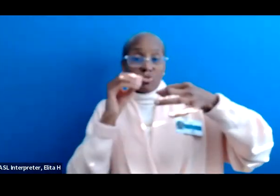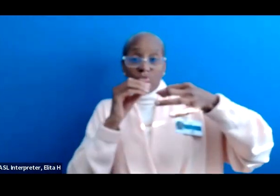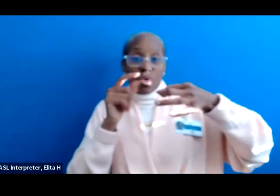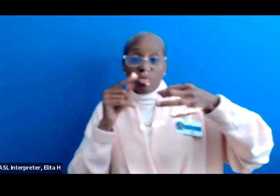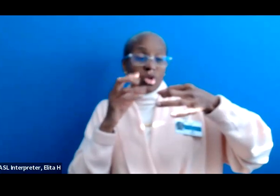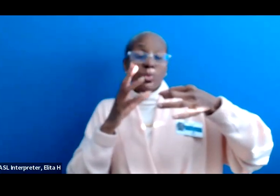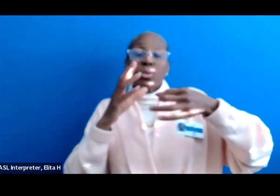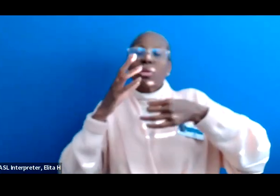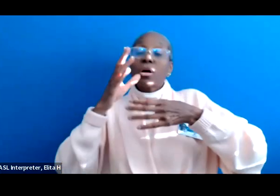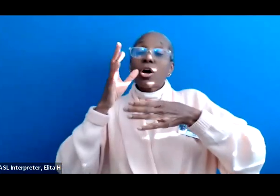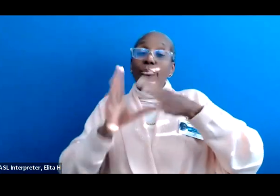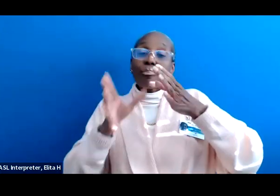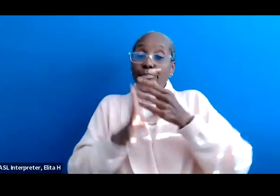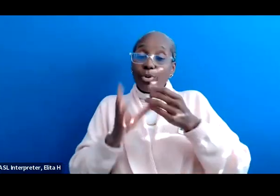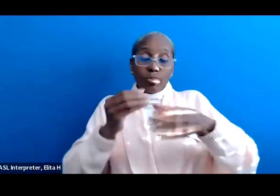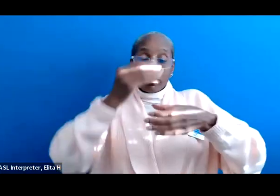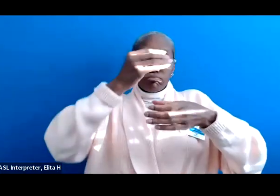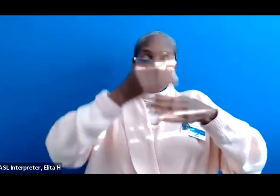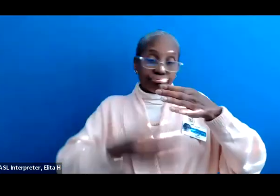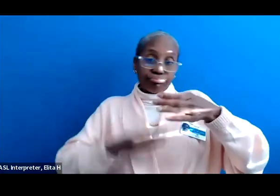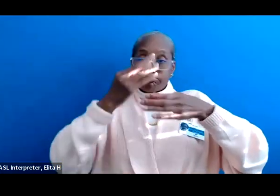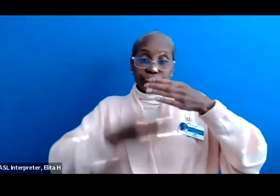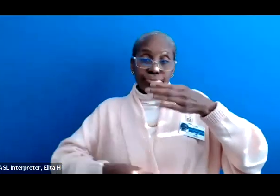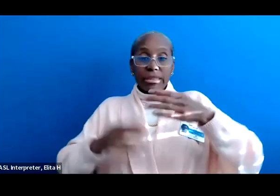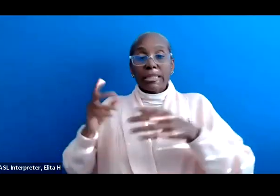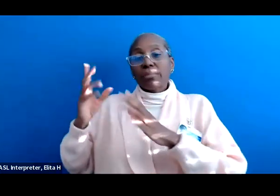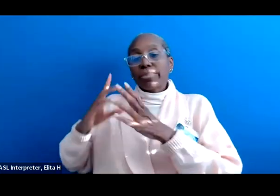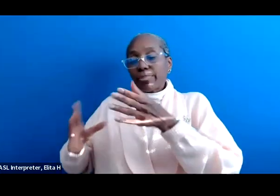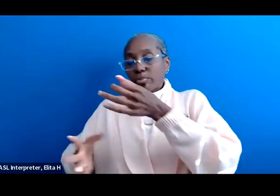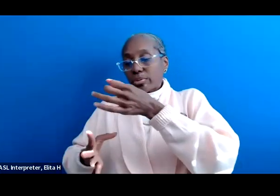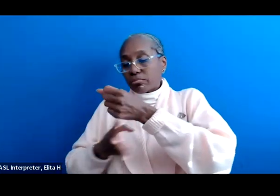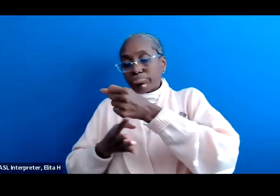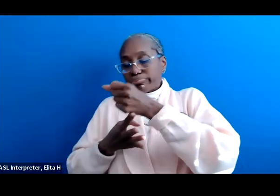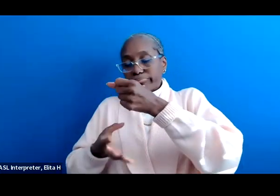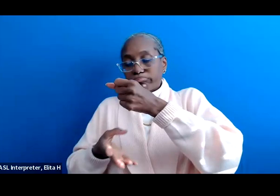Sometimes people will just do a quick dig stim once a day and they're fine.